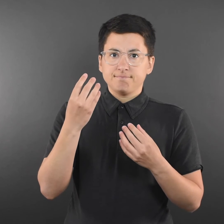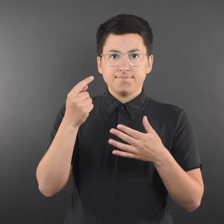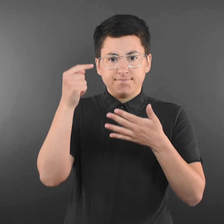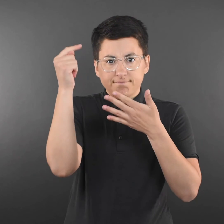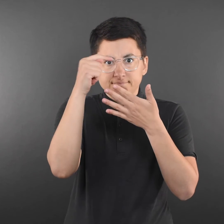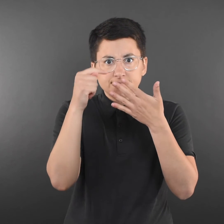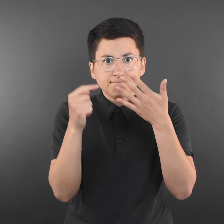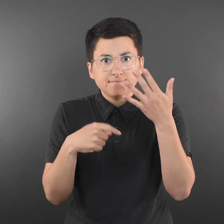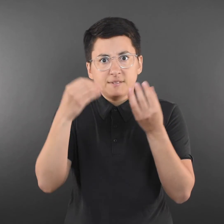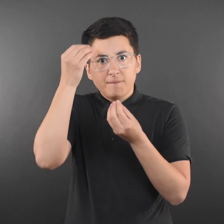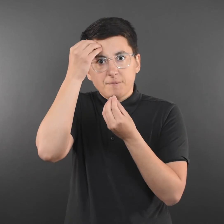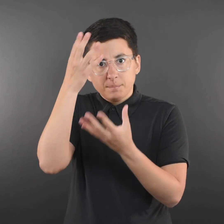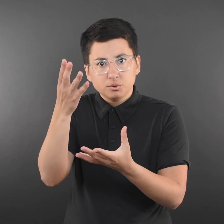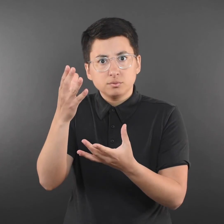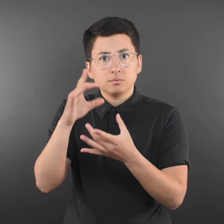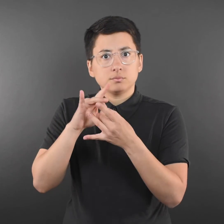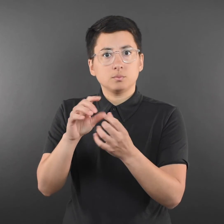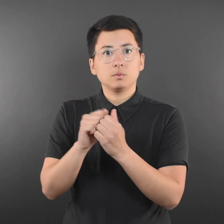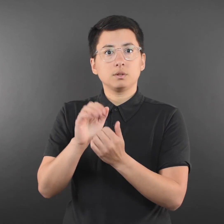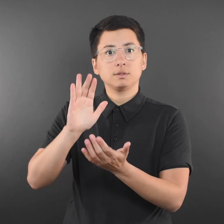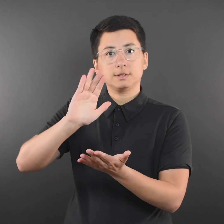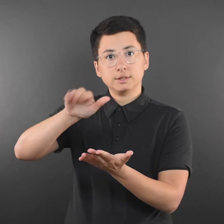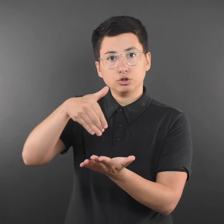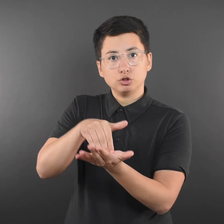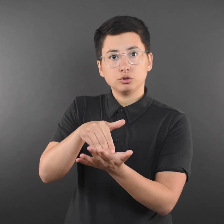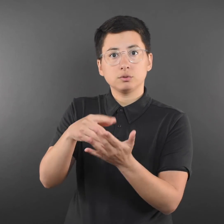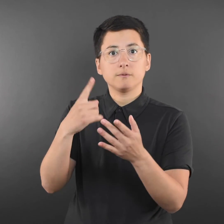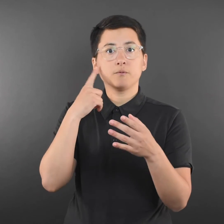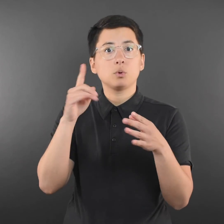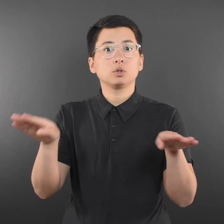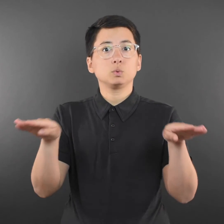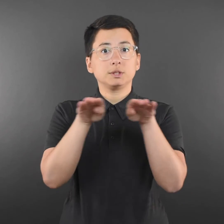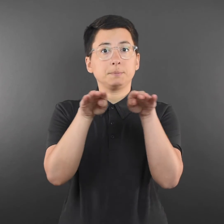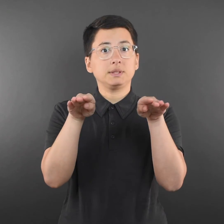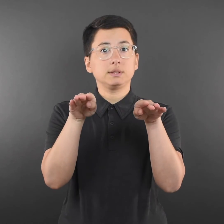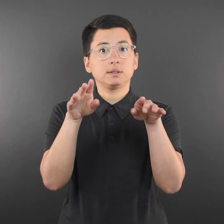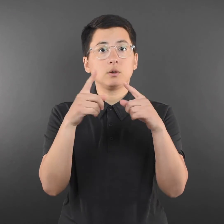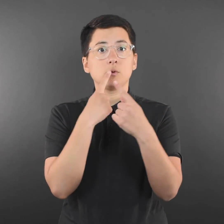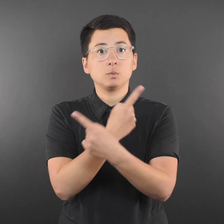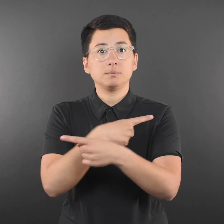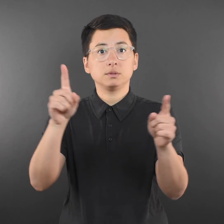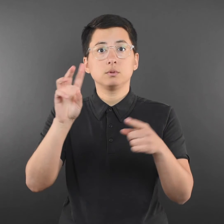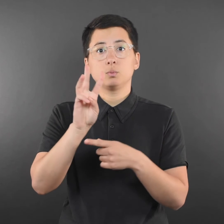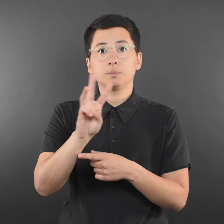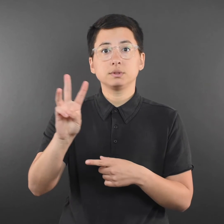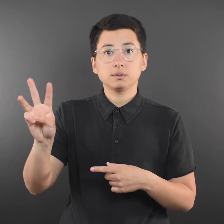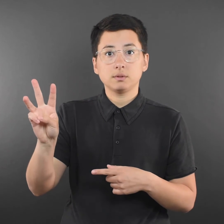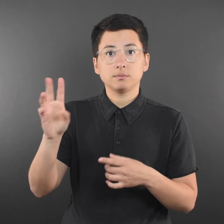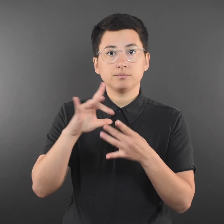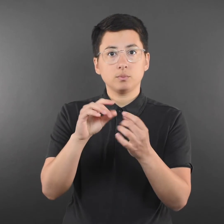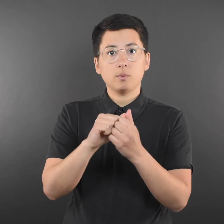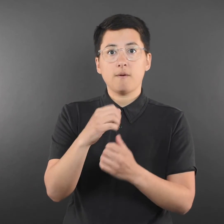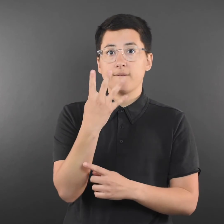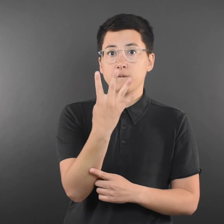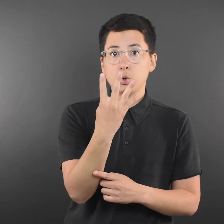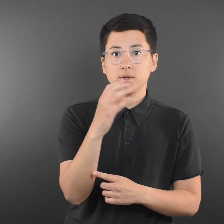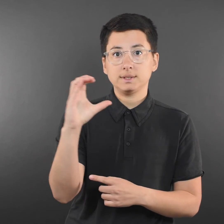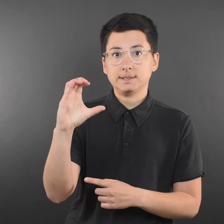MDH has detailed information on its Center for Equity Announcements webpage about the “4 Cs.”